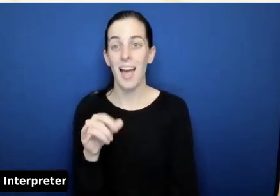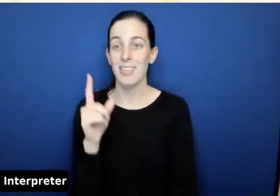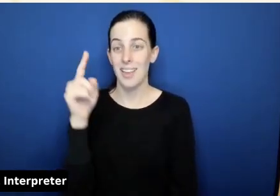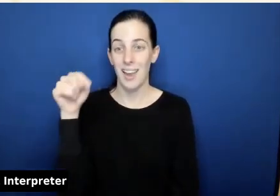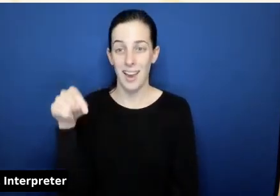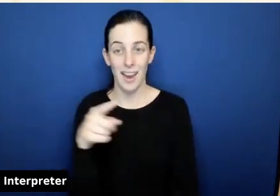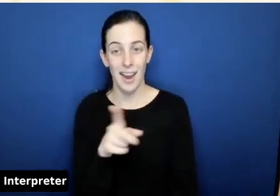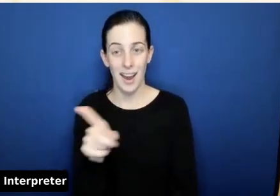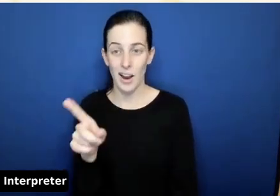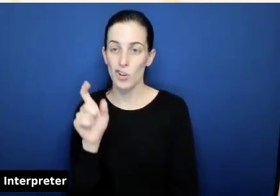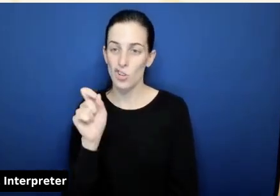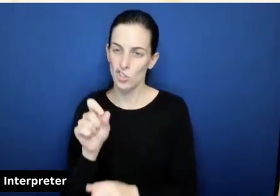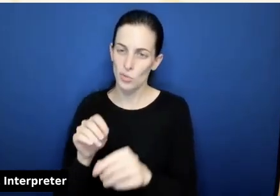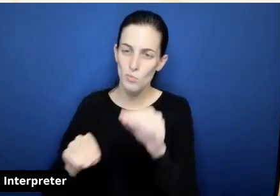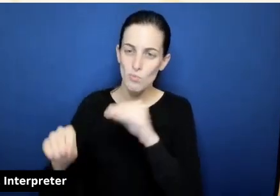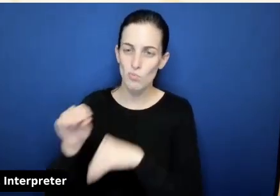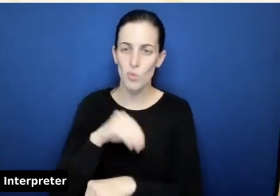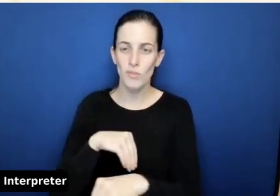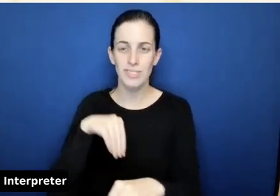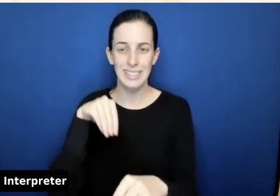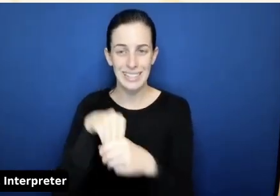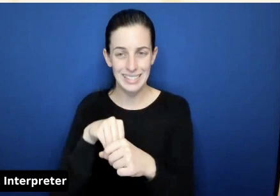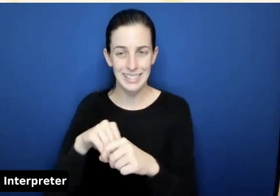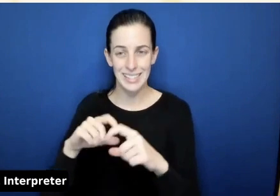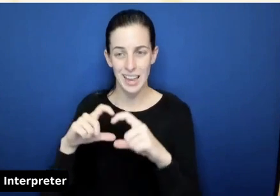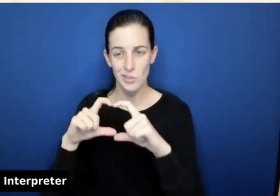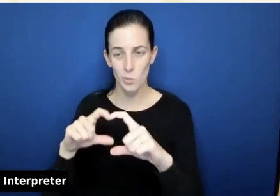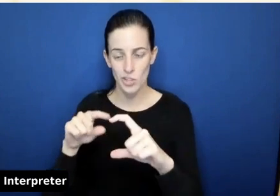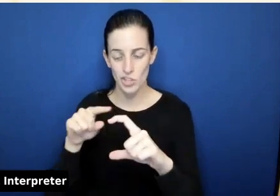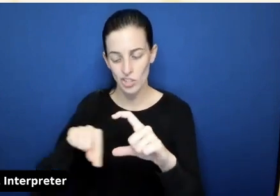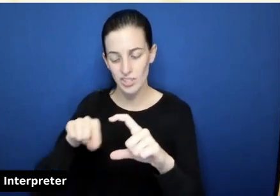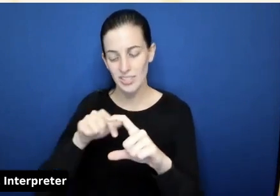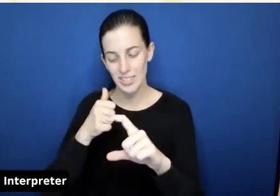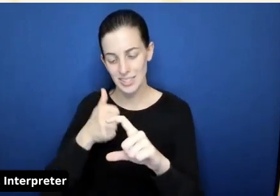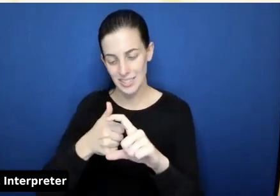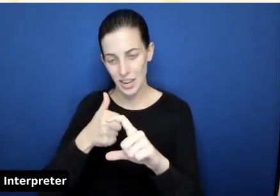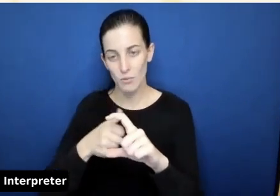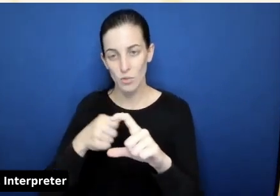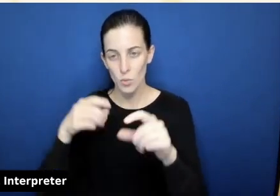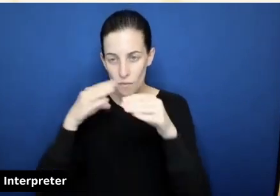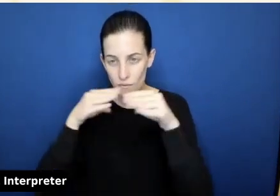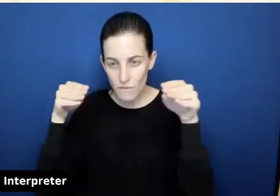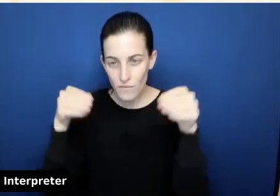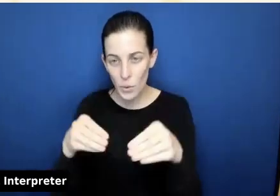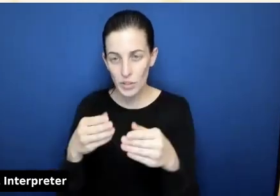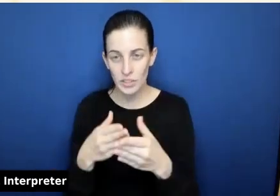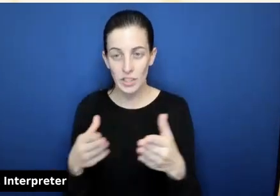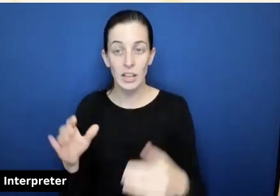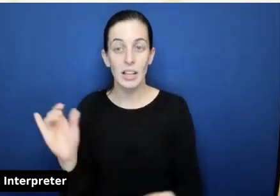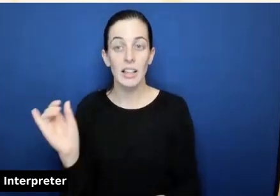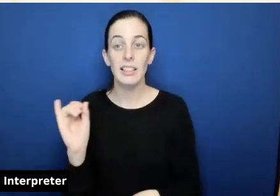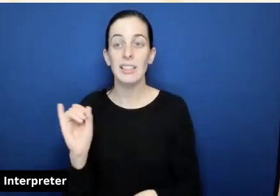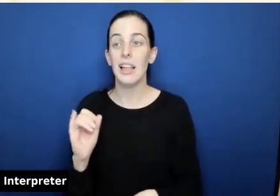to move inside the widgets that have multiple focusable items inside it, like list boxes, tree, menu, grid, et cetera.